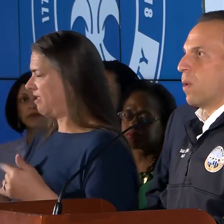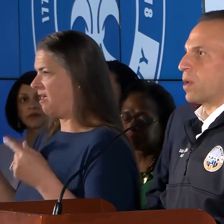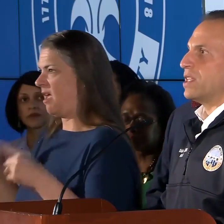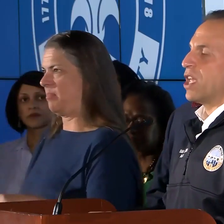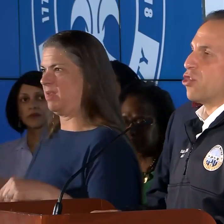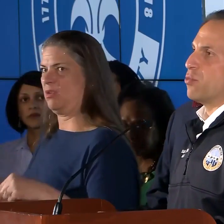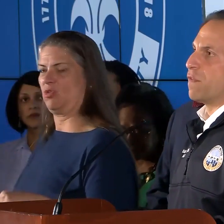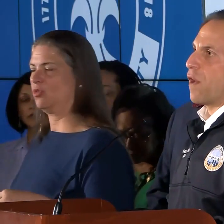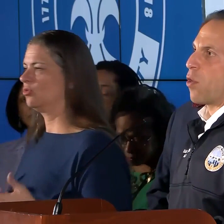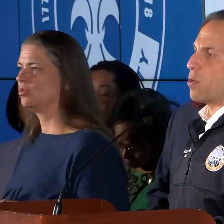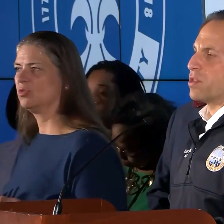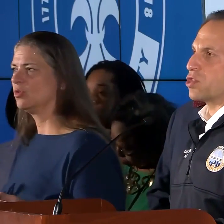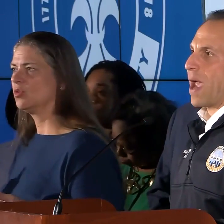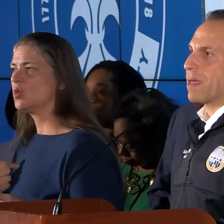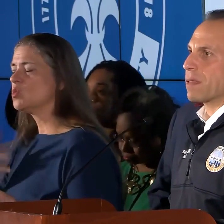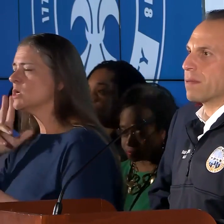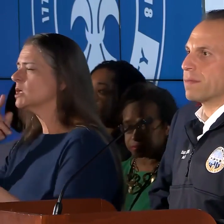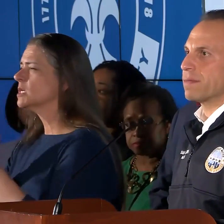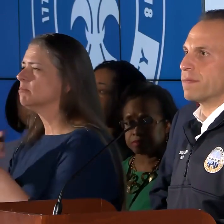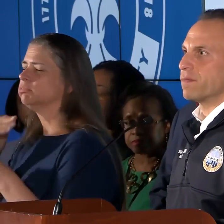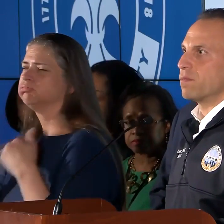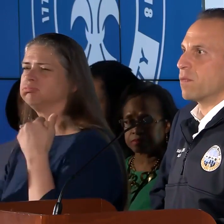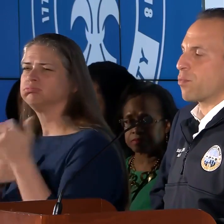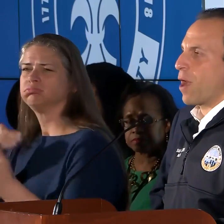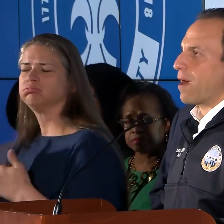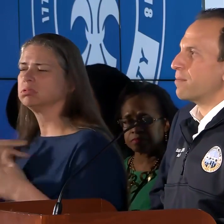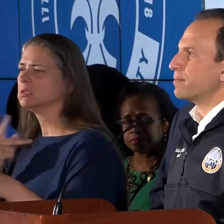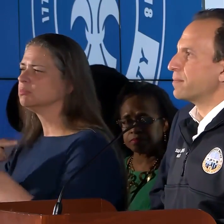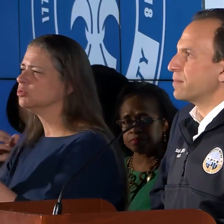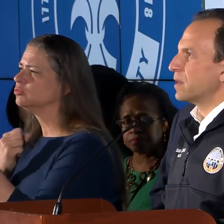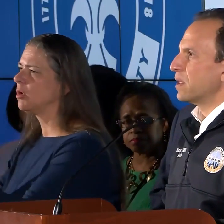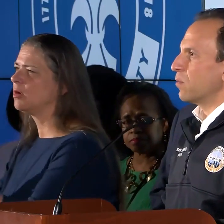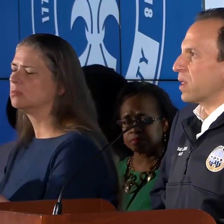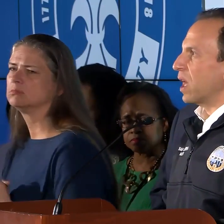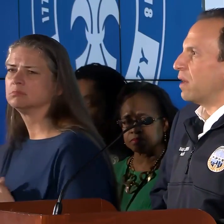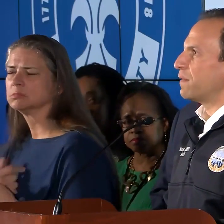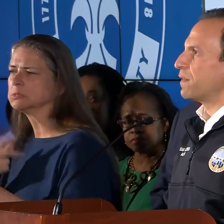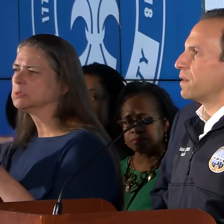we will continue to move forward with strength, with prayer, with love,